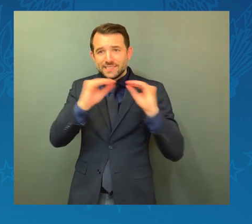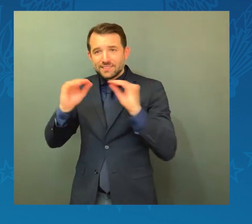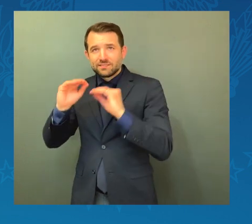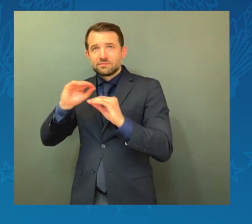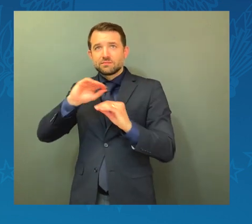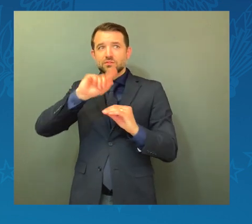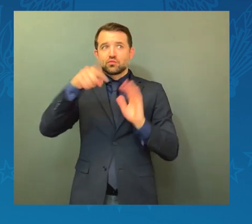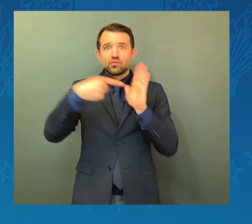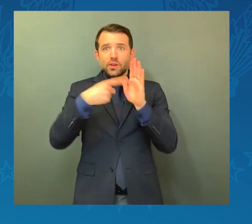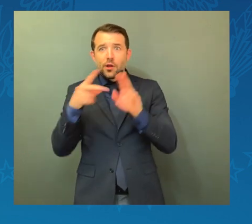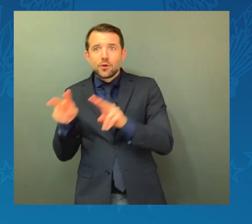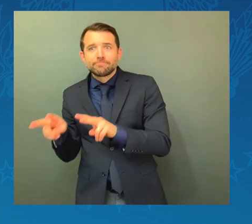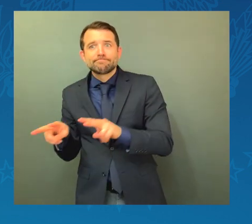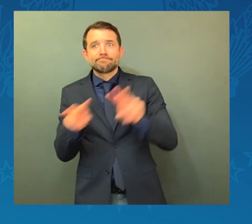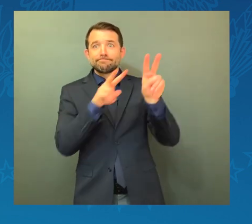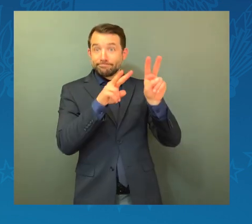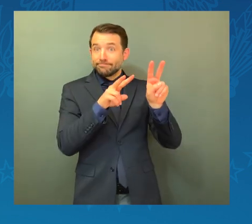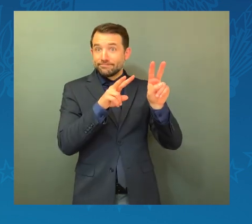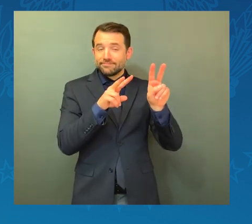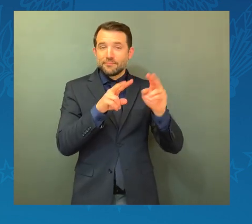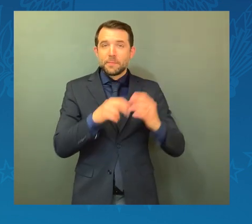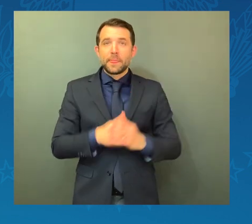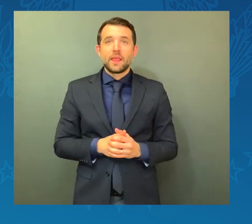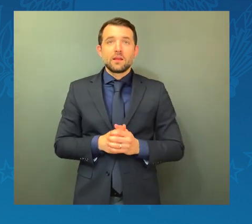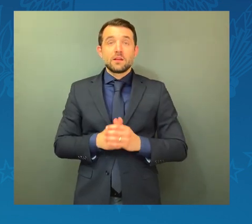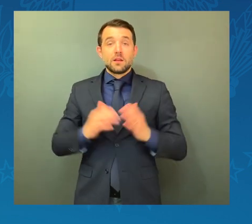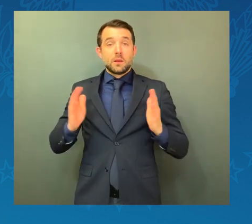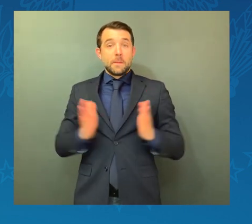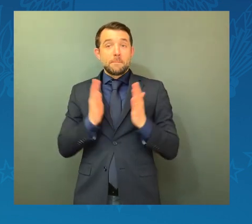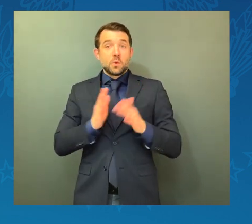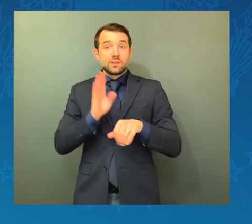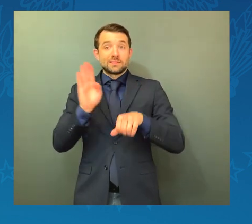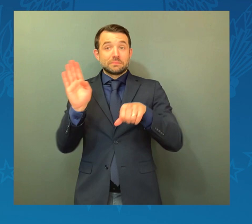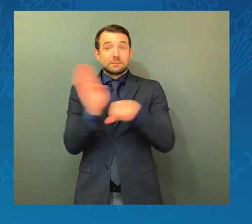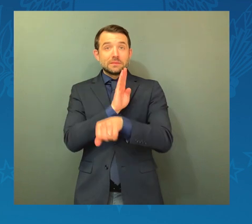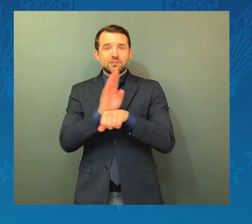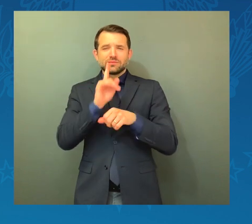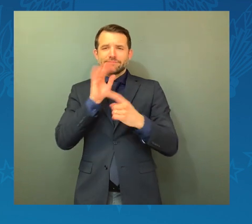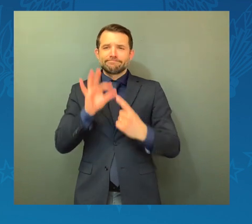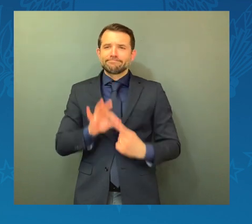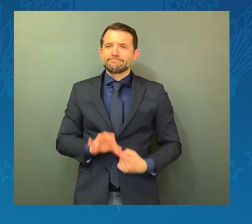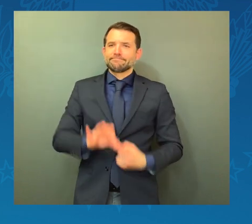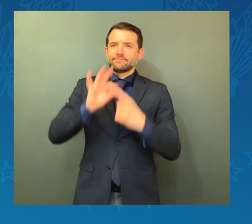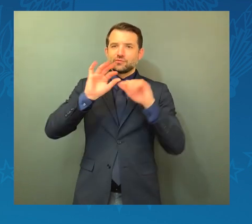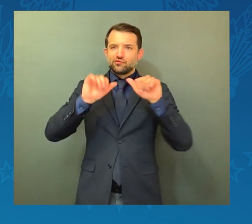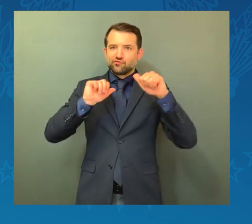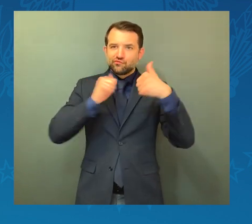also face unique challenges that businesses in urban areas sometimes do not.